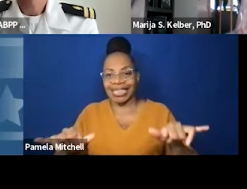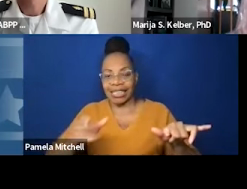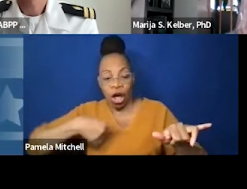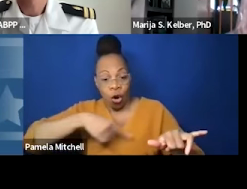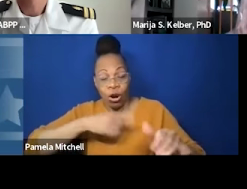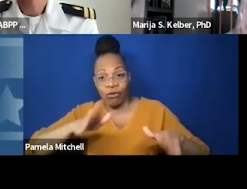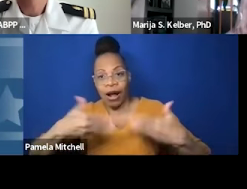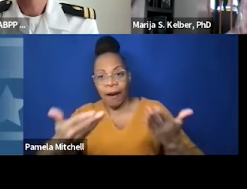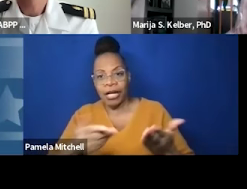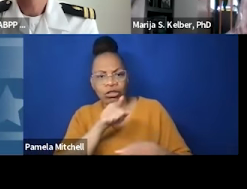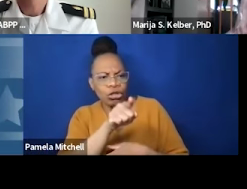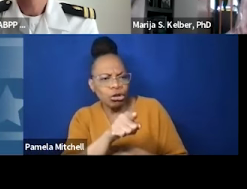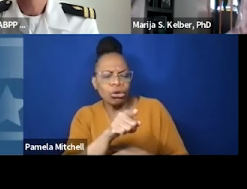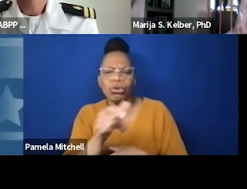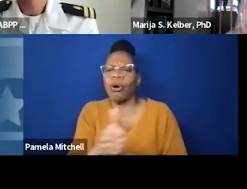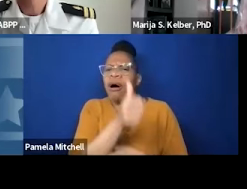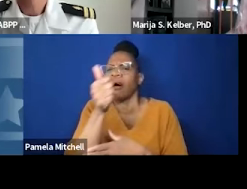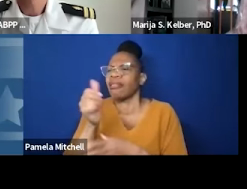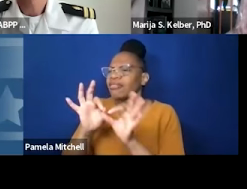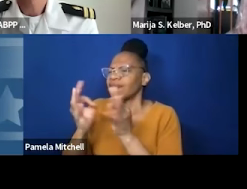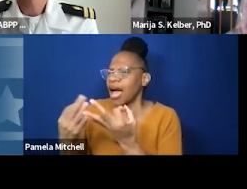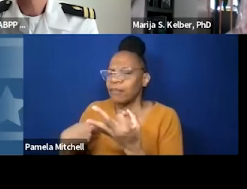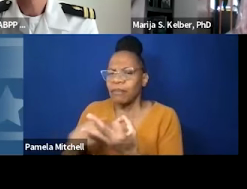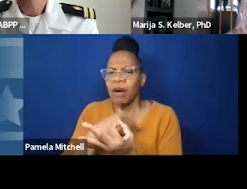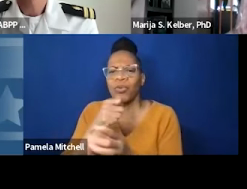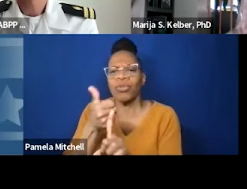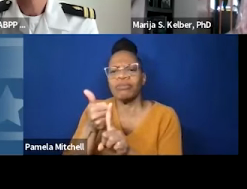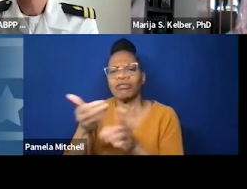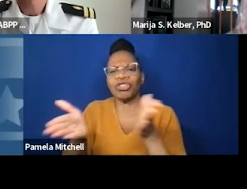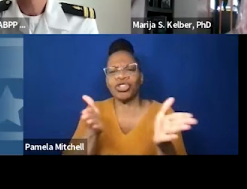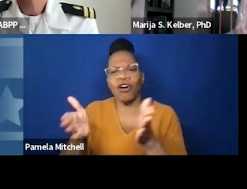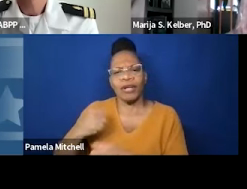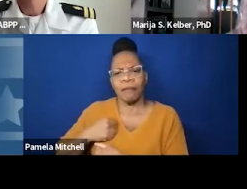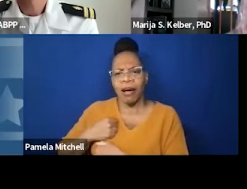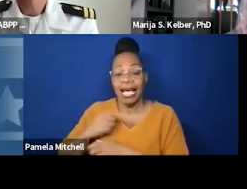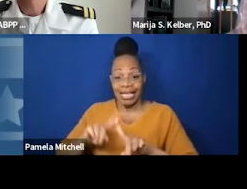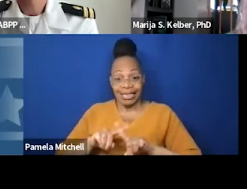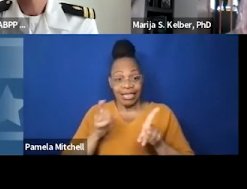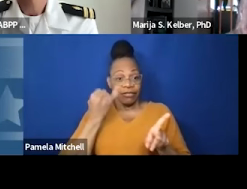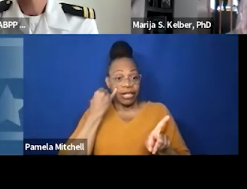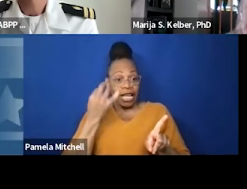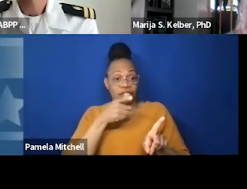"Have you or a loved one ever served in the military?" That is a very different question than, "Have you ever served in the Army or the Marines?"